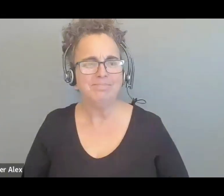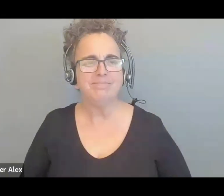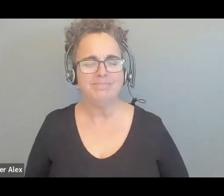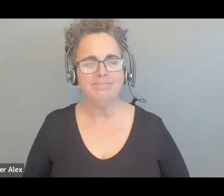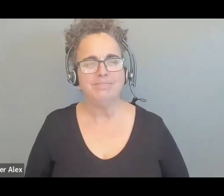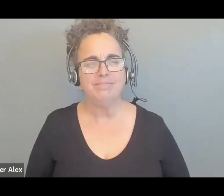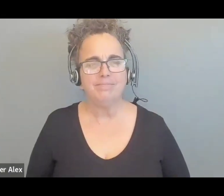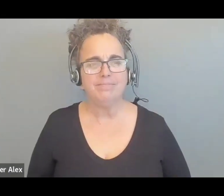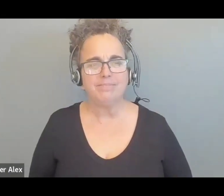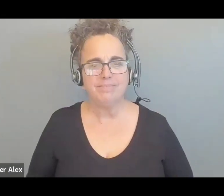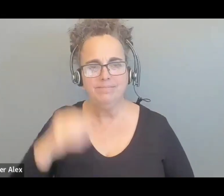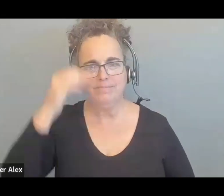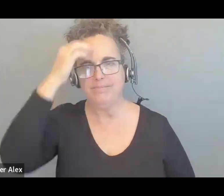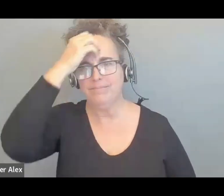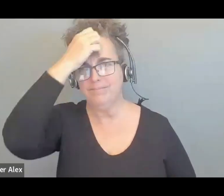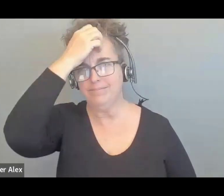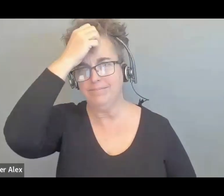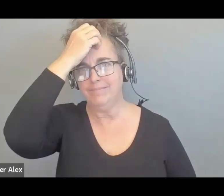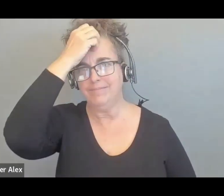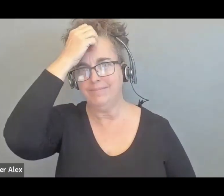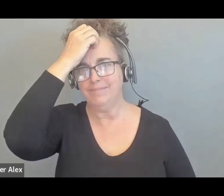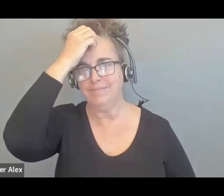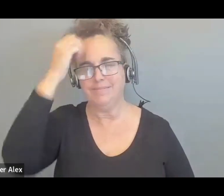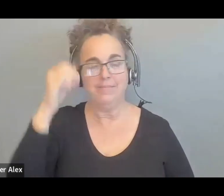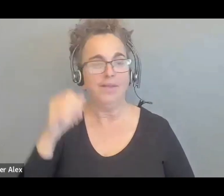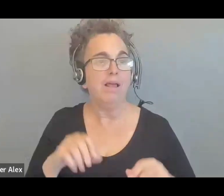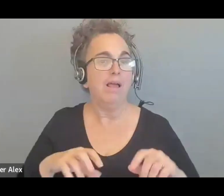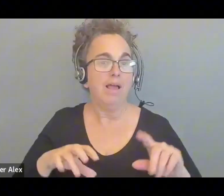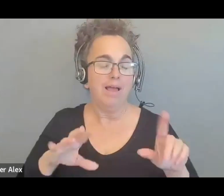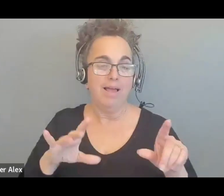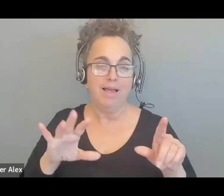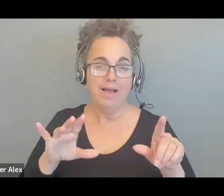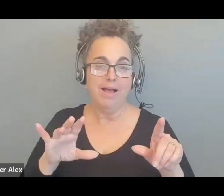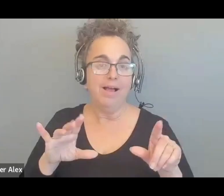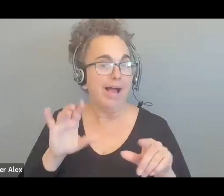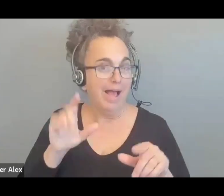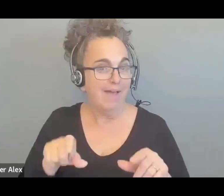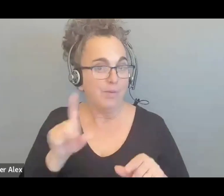Yeah, it one that is very ha you know, I have to be very agile.